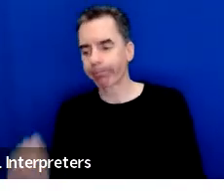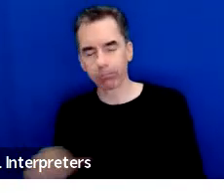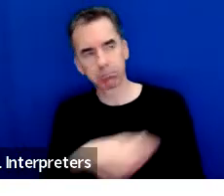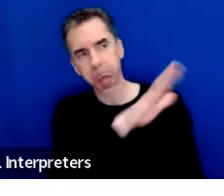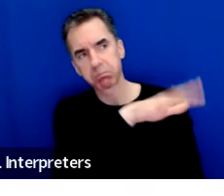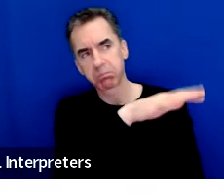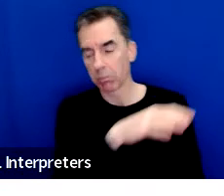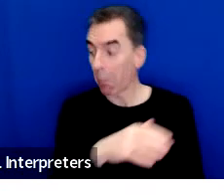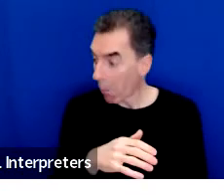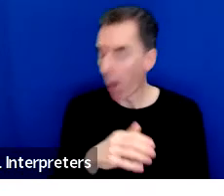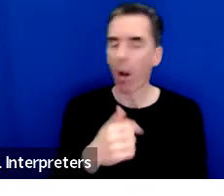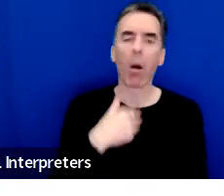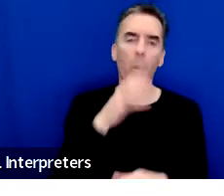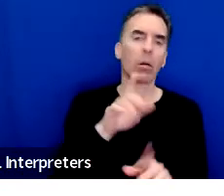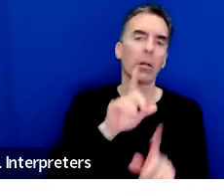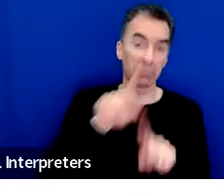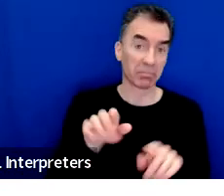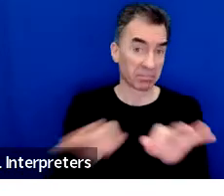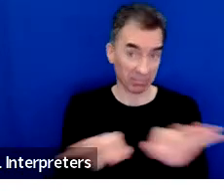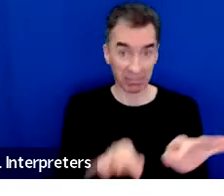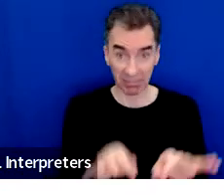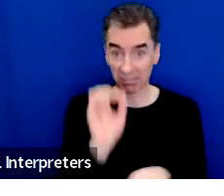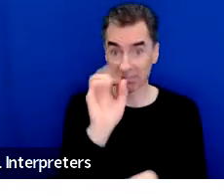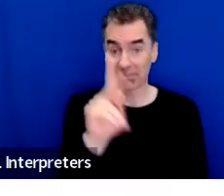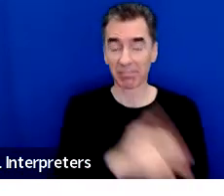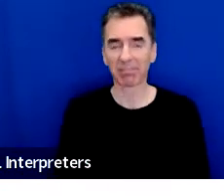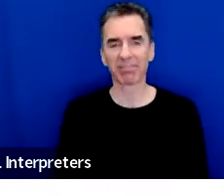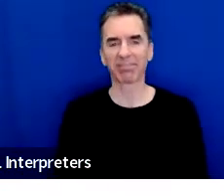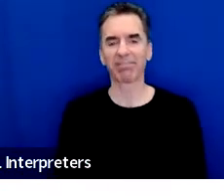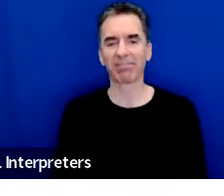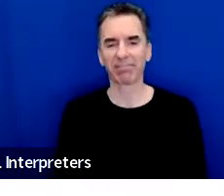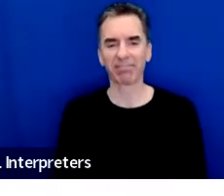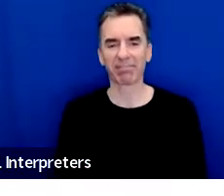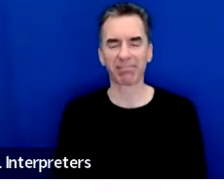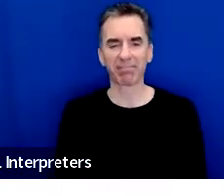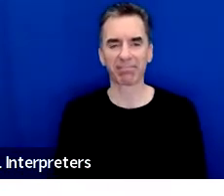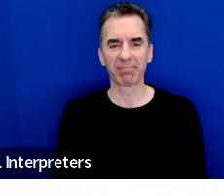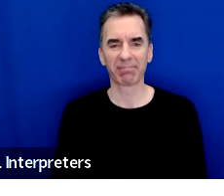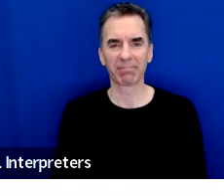she will stop us and and if there are any questions in there that we can answer as we, as we go through.